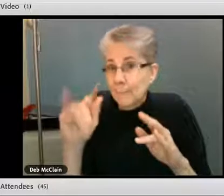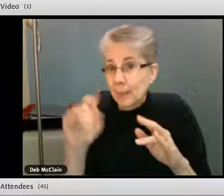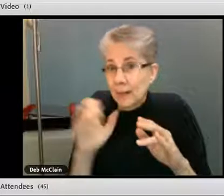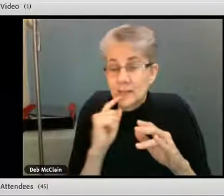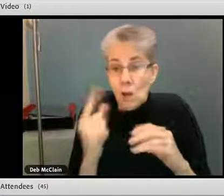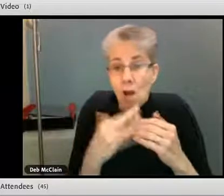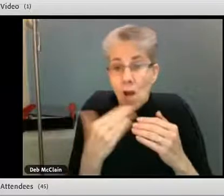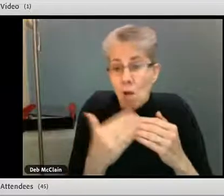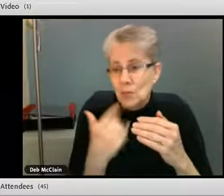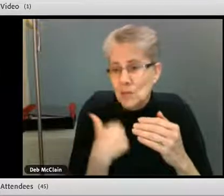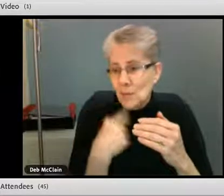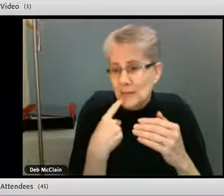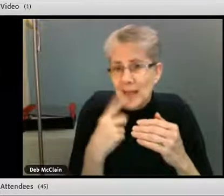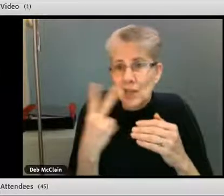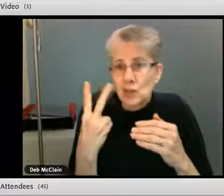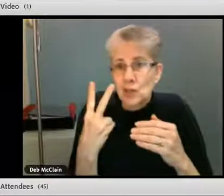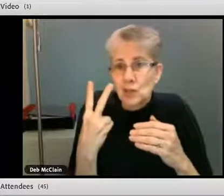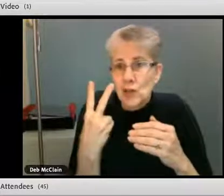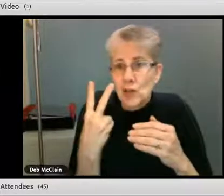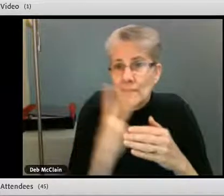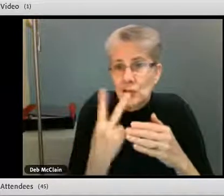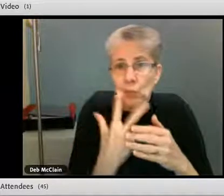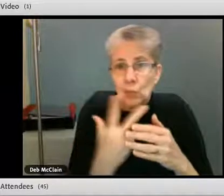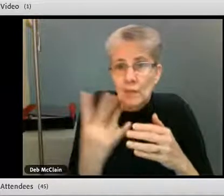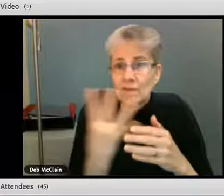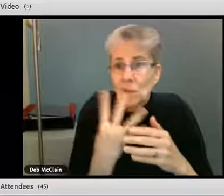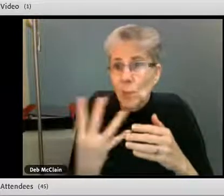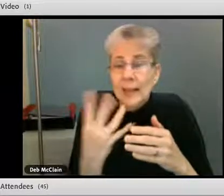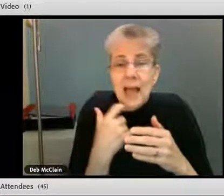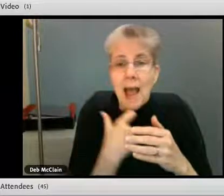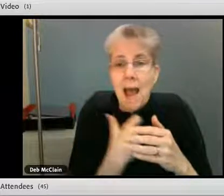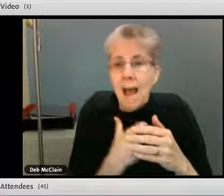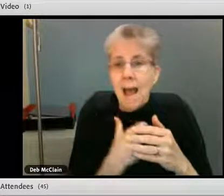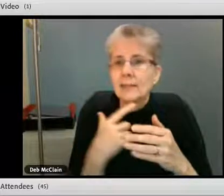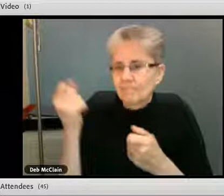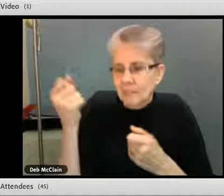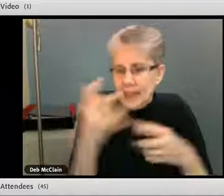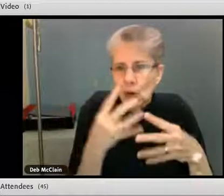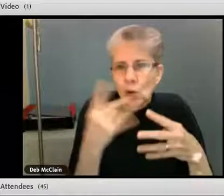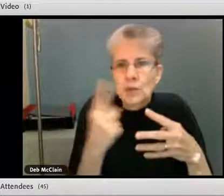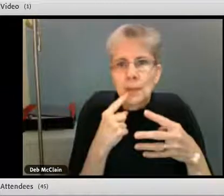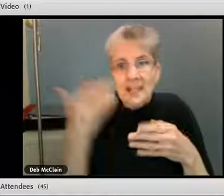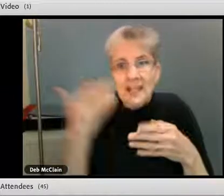I download the font that they've offered, 'cause it's something fairly unique. And it's usually for commercial rights.